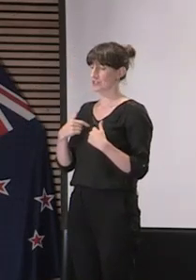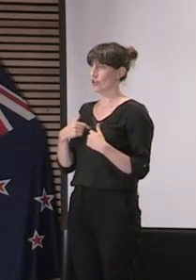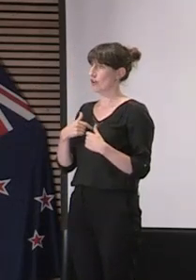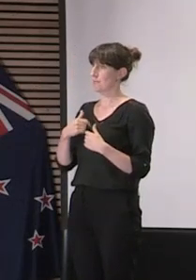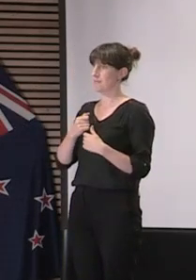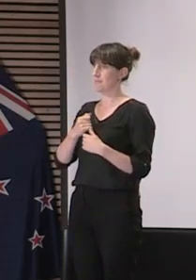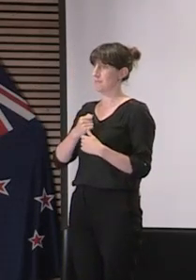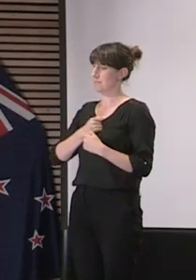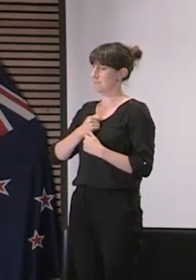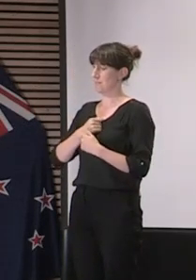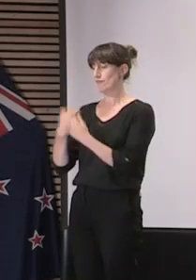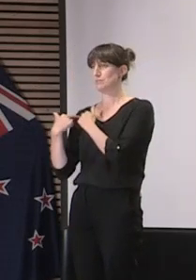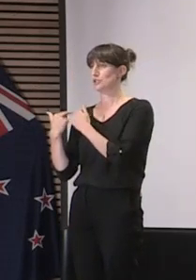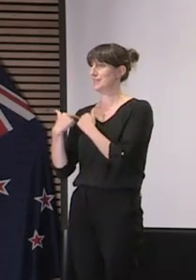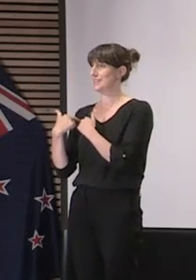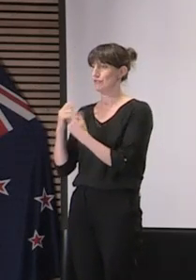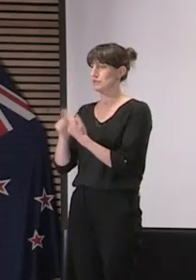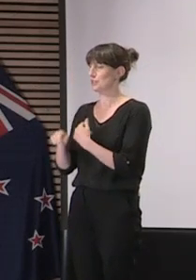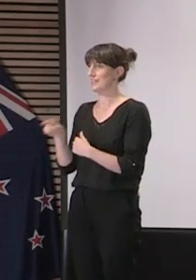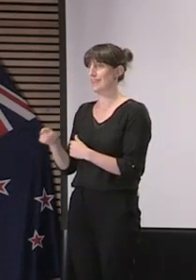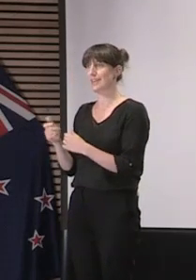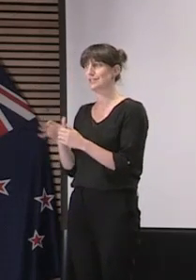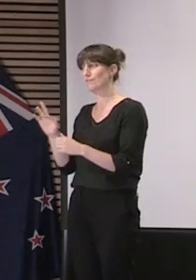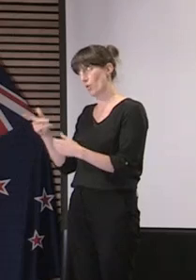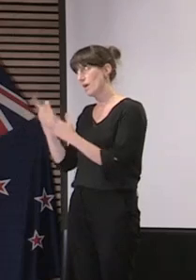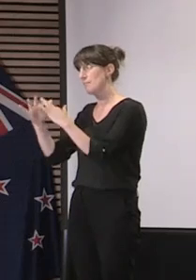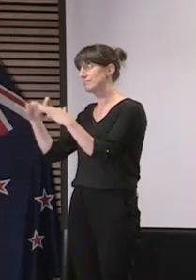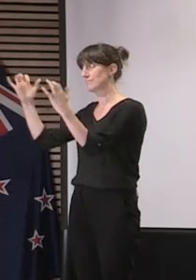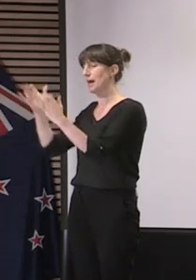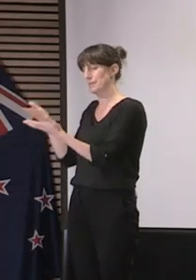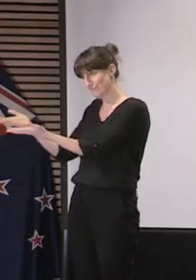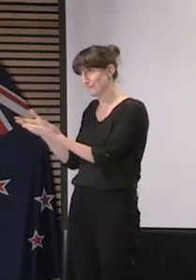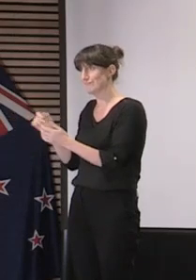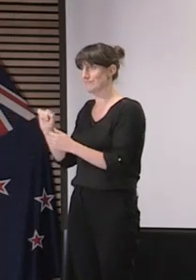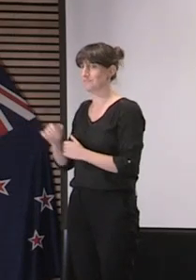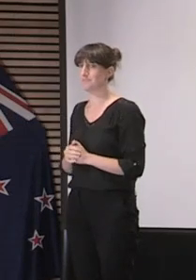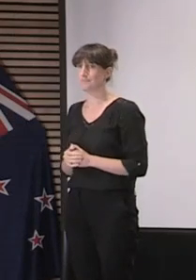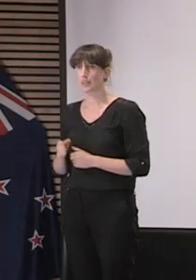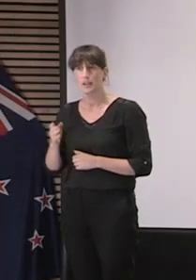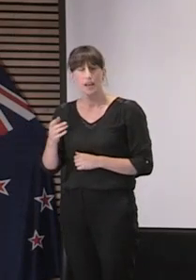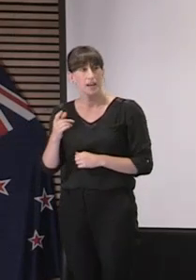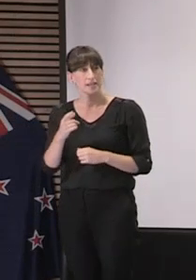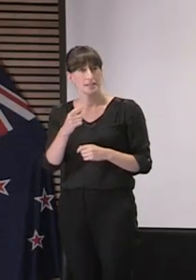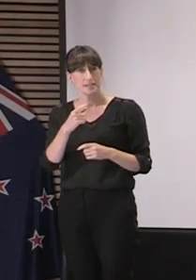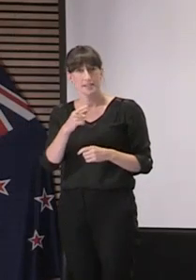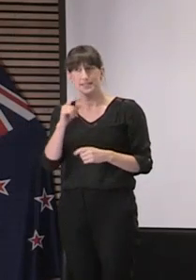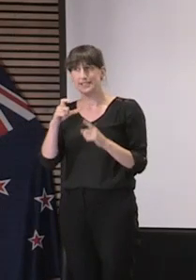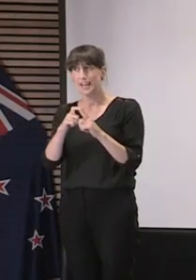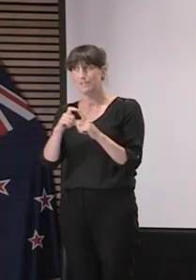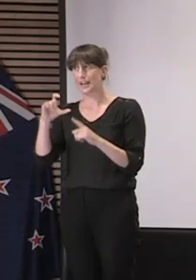that travel was appropriate. That would be a matter for The Speaker of the House.